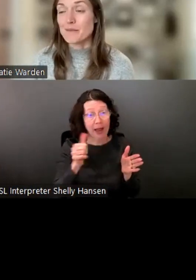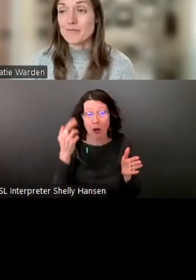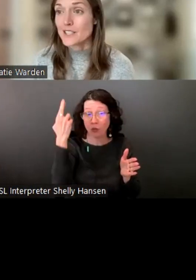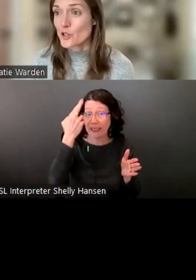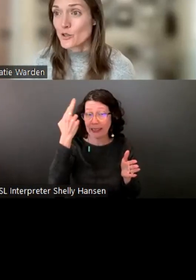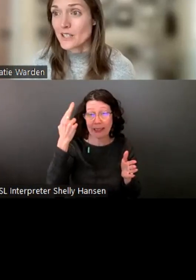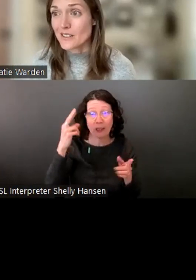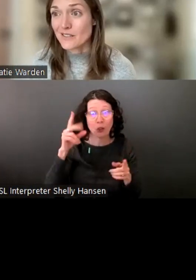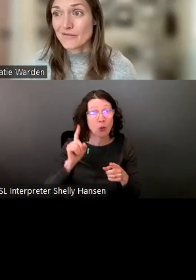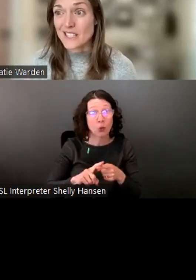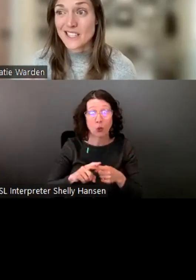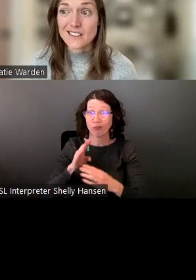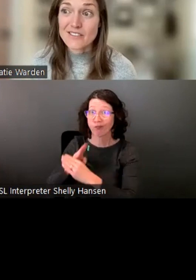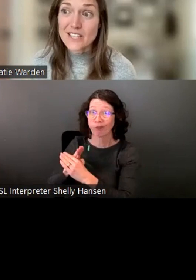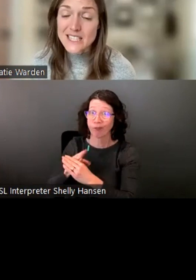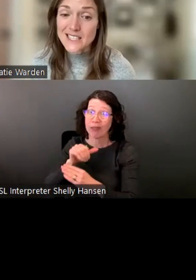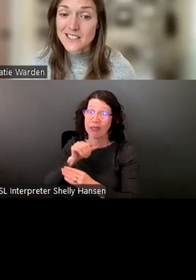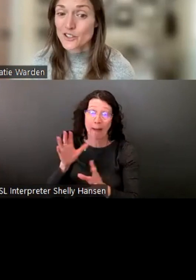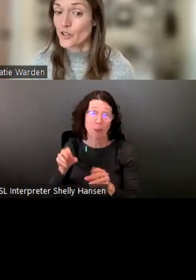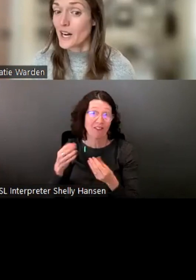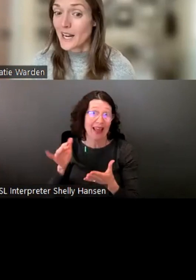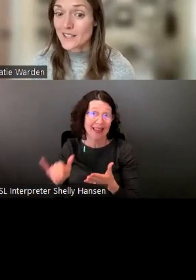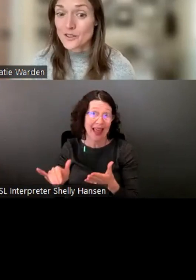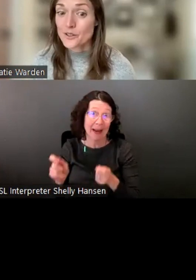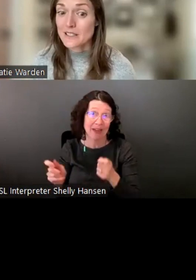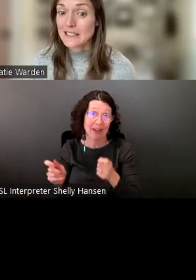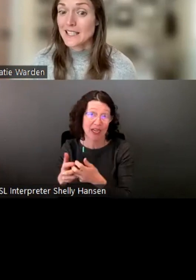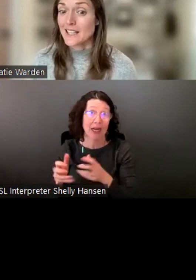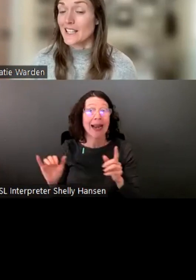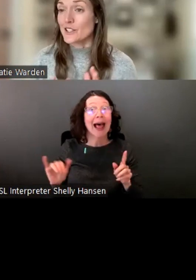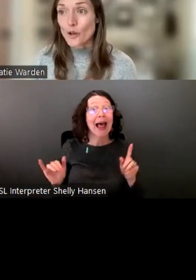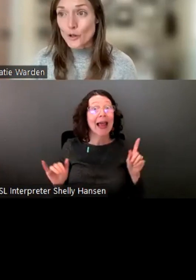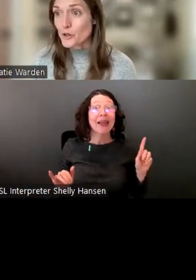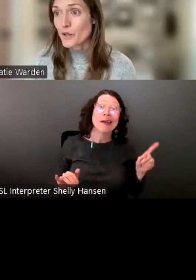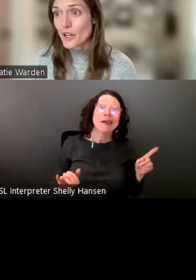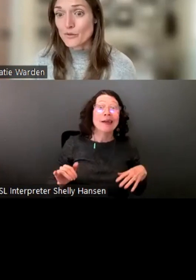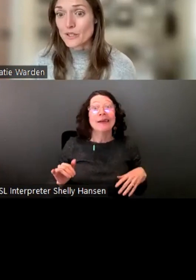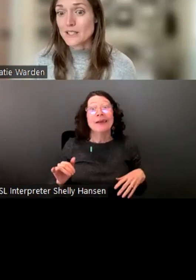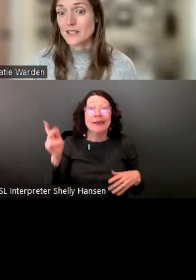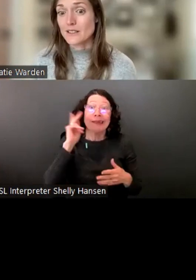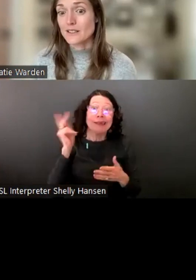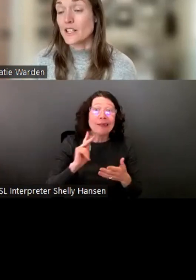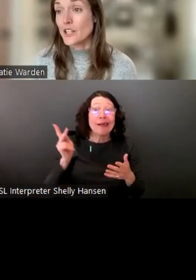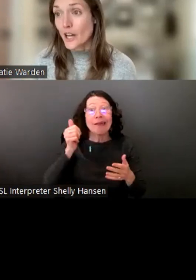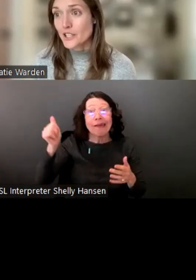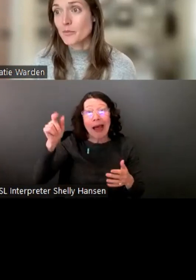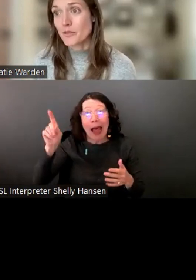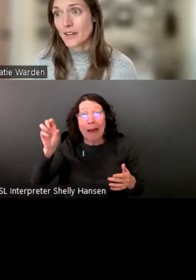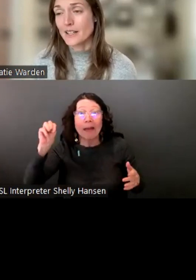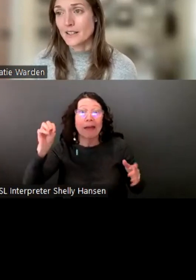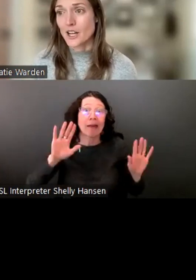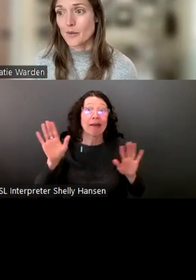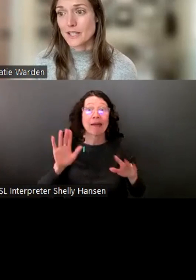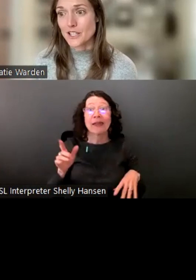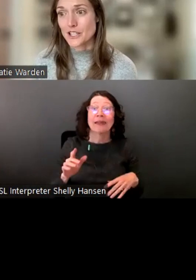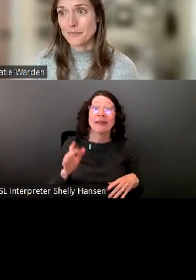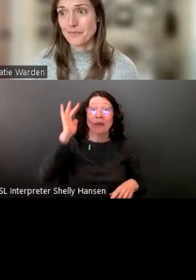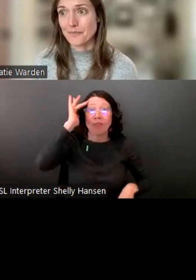Administrative inconvenience or hassle, it's also not a reason not to provide an accommodation.